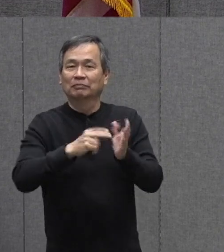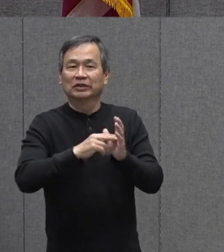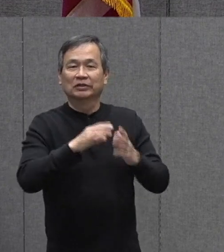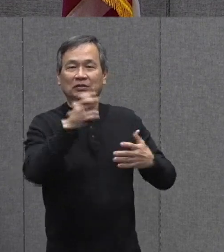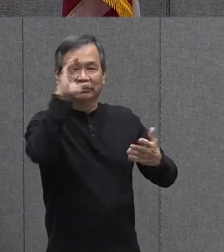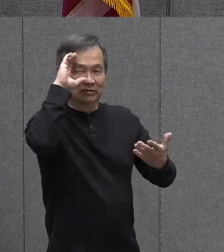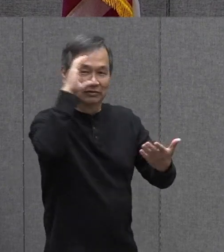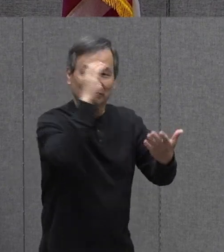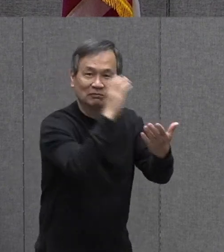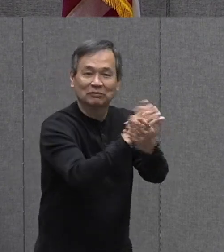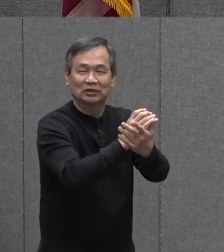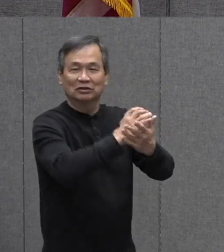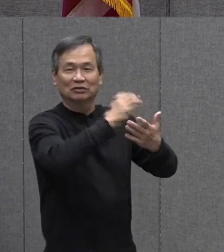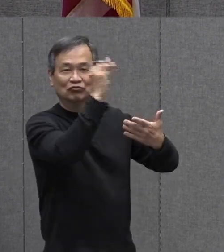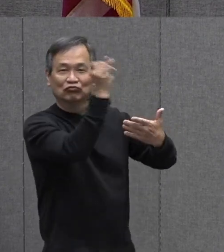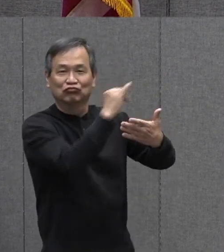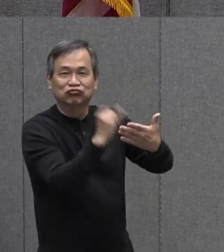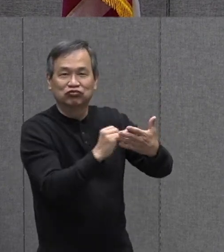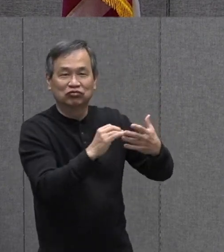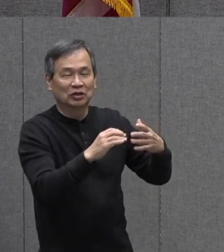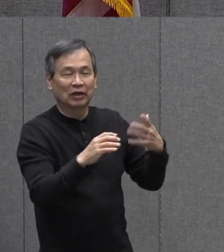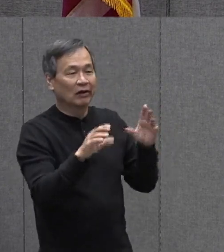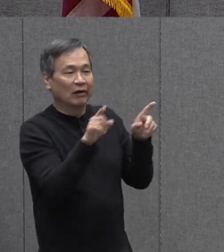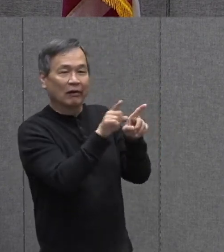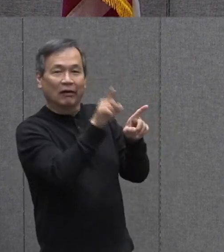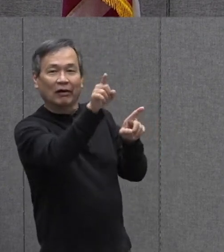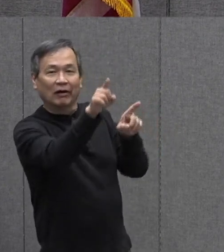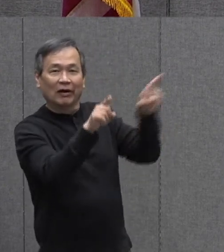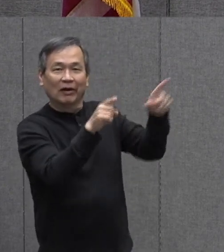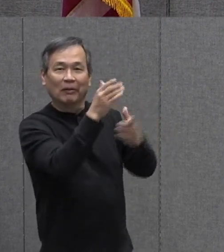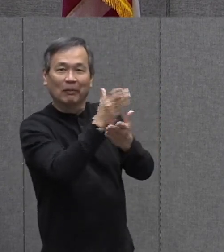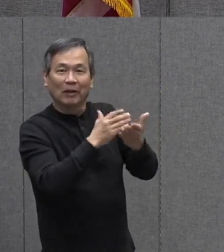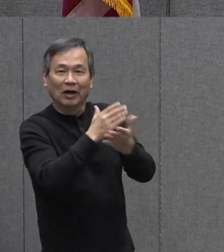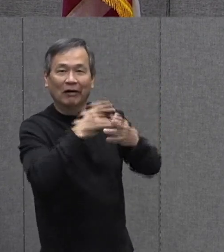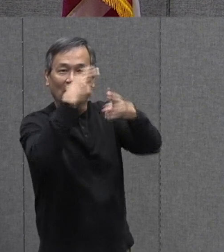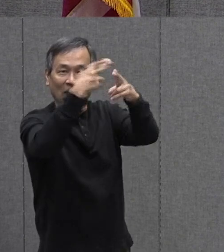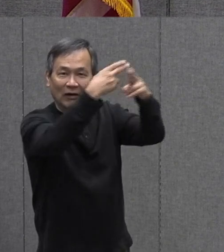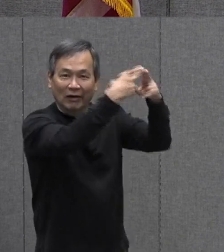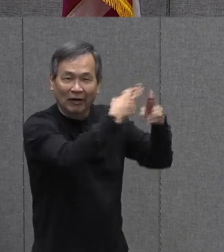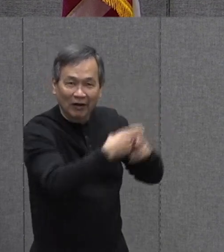that shows parts of something. So we're going to be showing in our illustration,